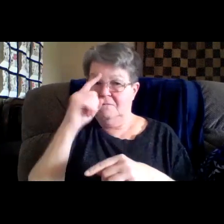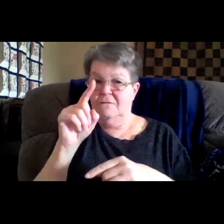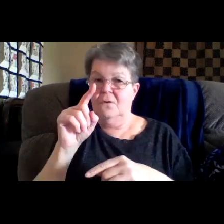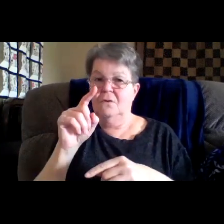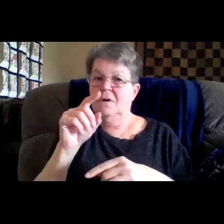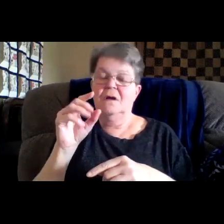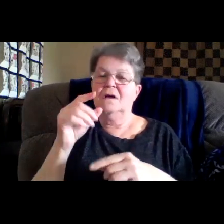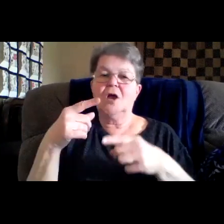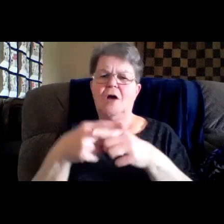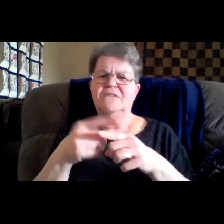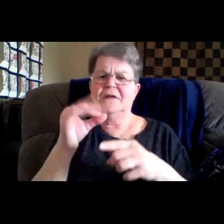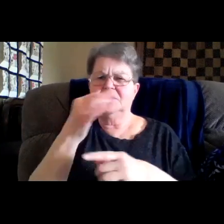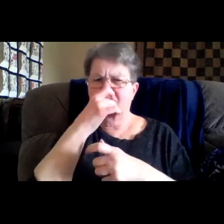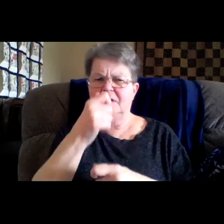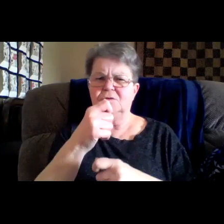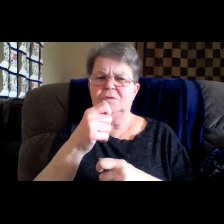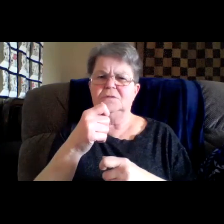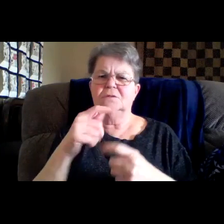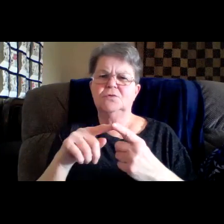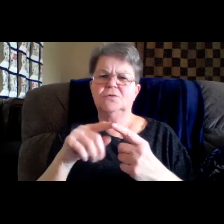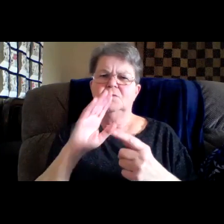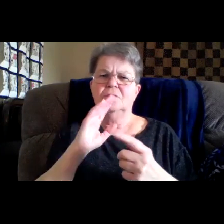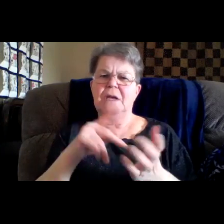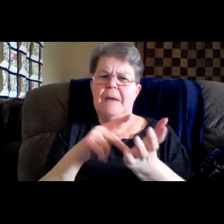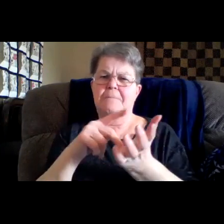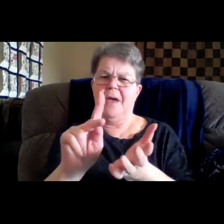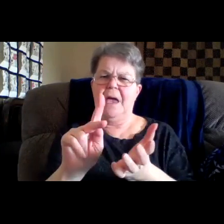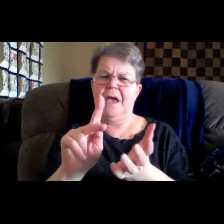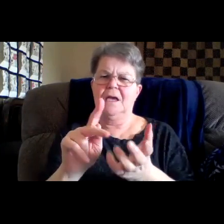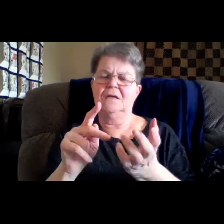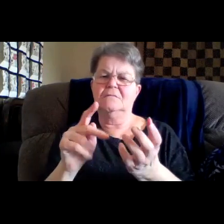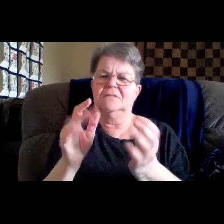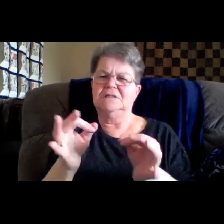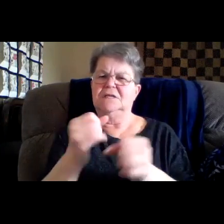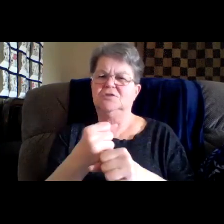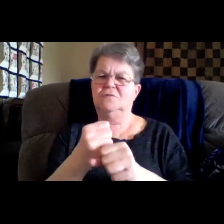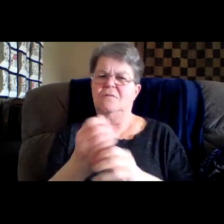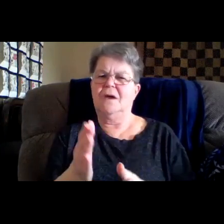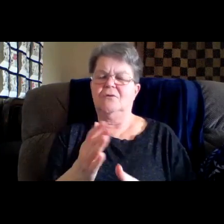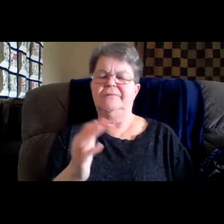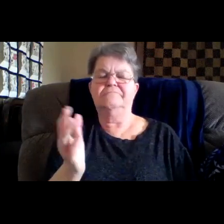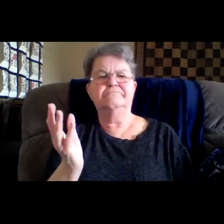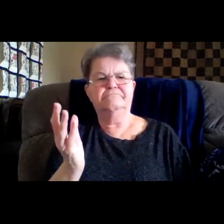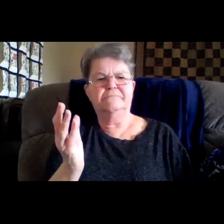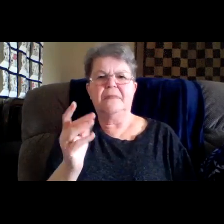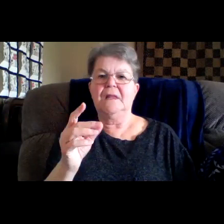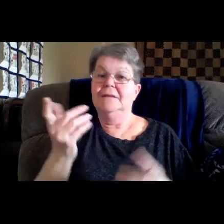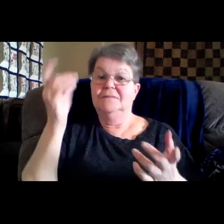to be supported decision-making? So opinions differ on this,